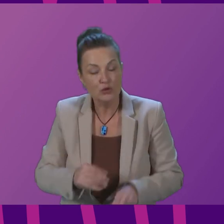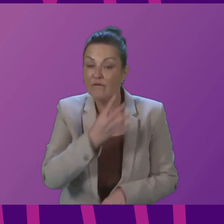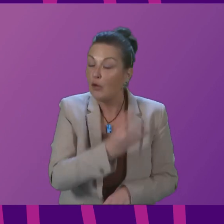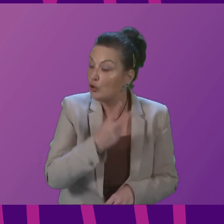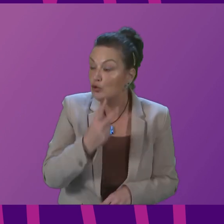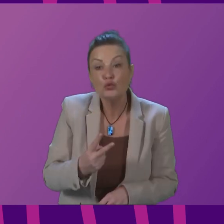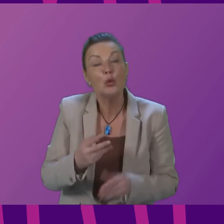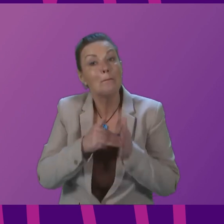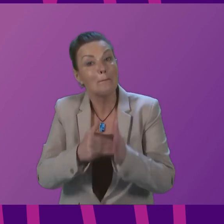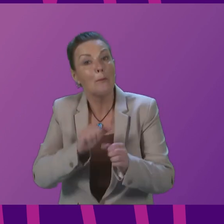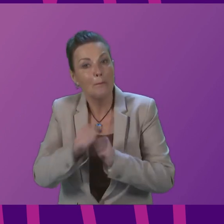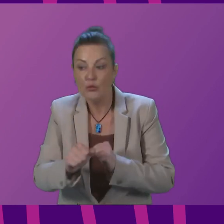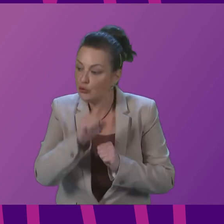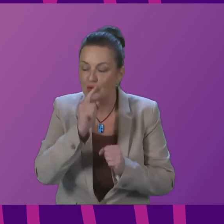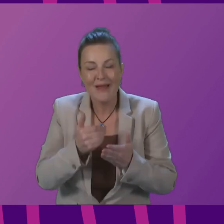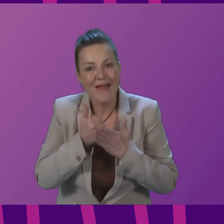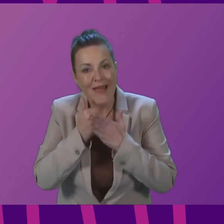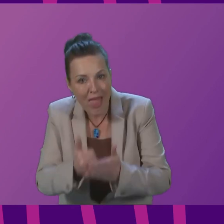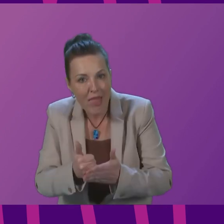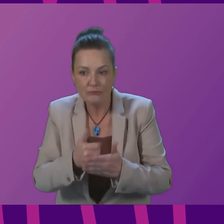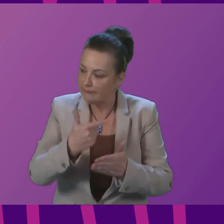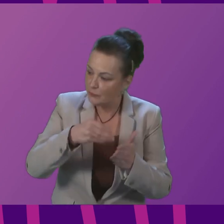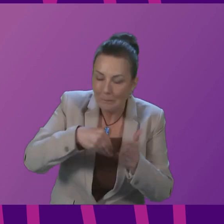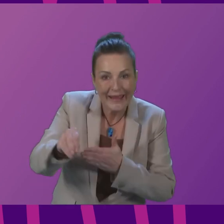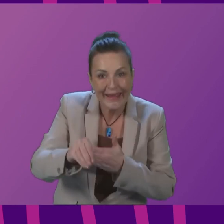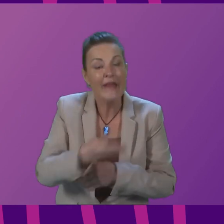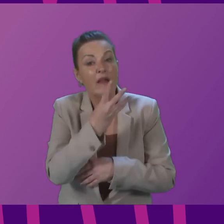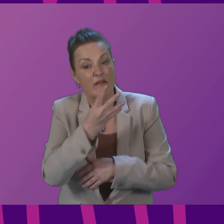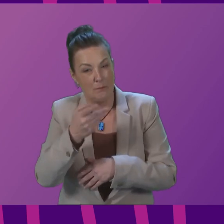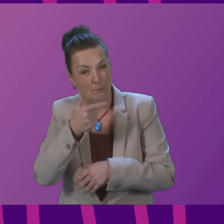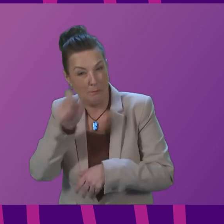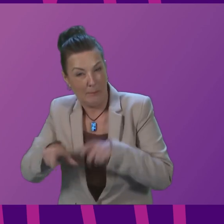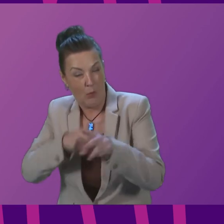of those who work in the social care sector, £40 million to support interim care arrangements